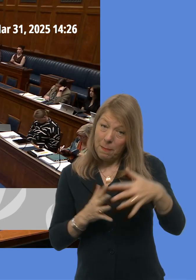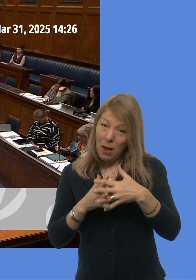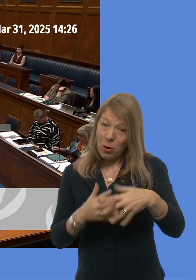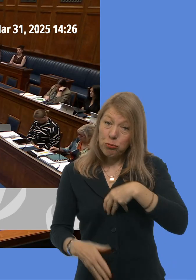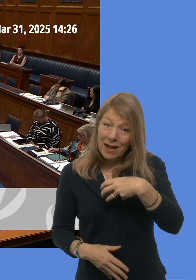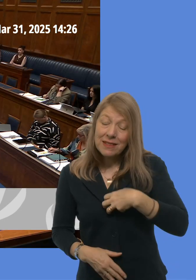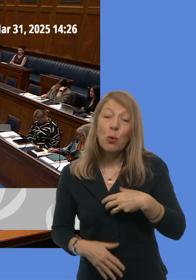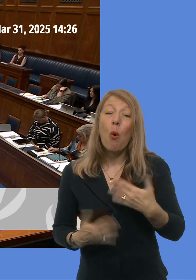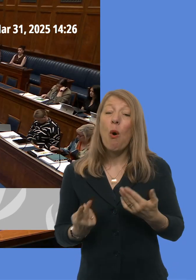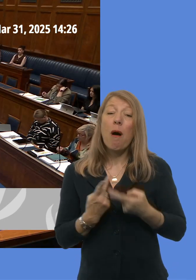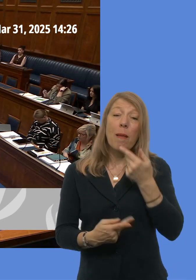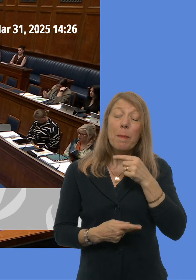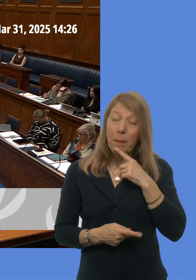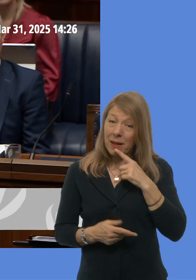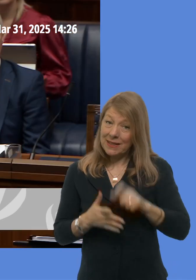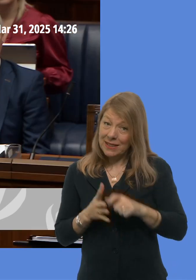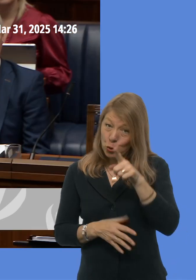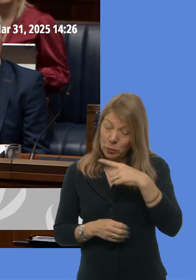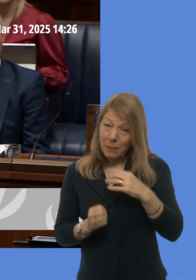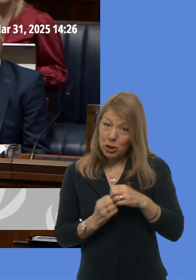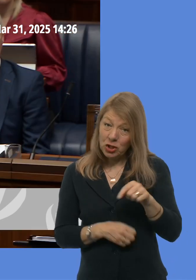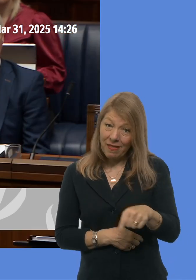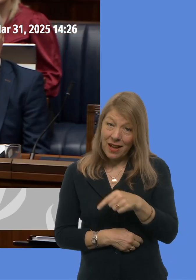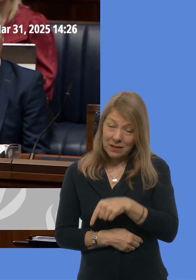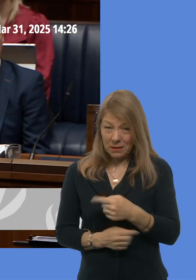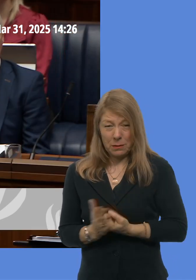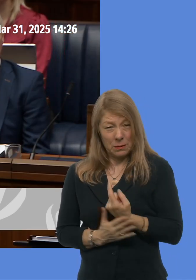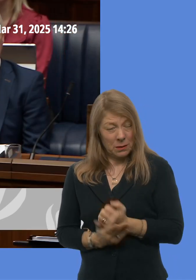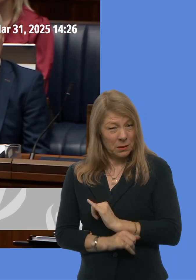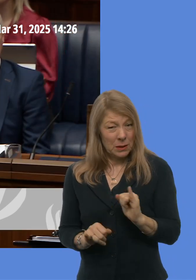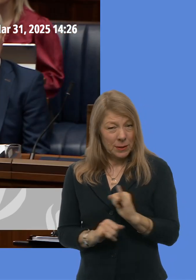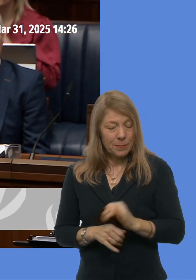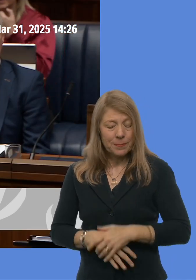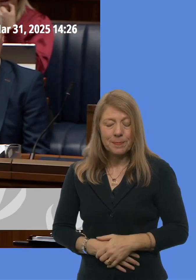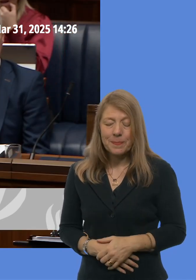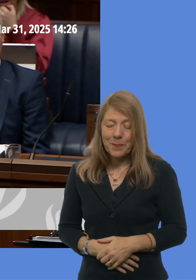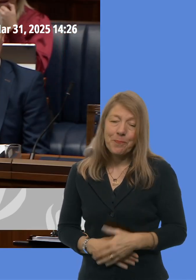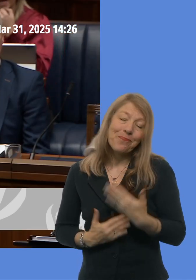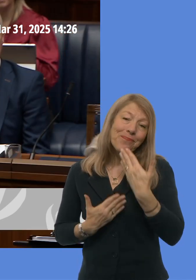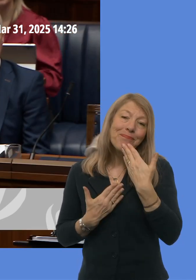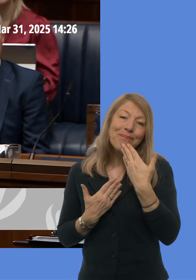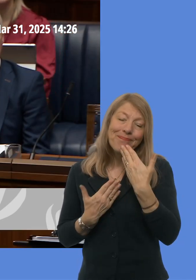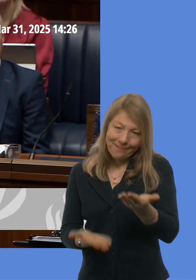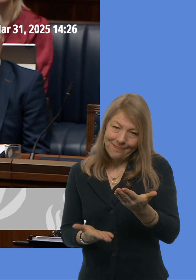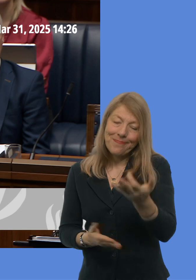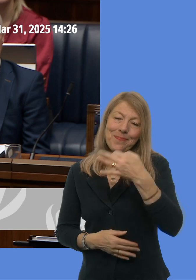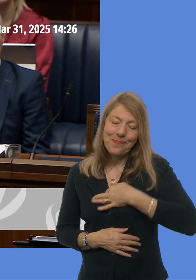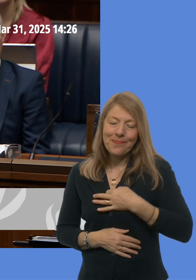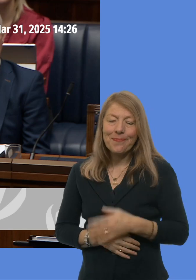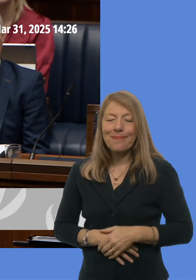I thank the Member for her question. I would share with her that we all want to see peace in that region.